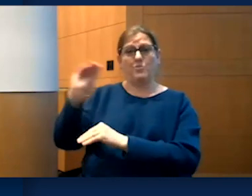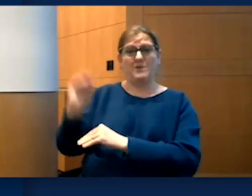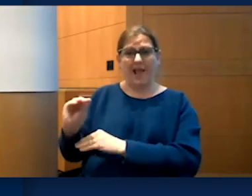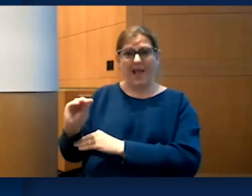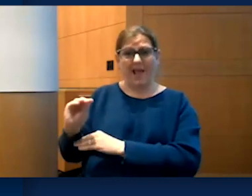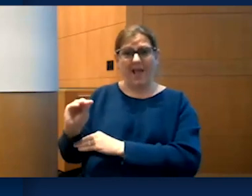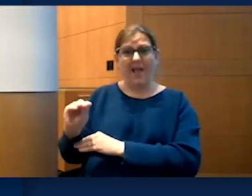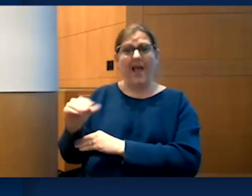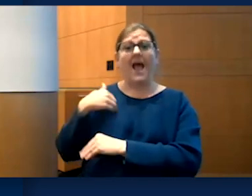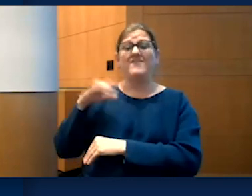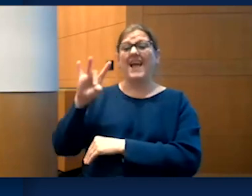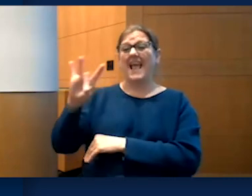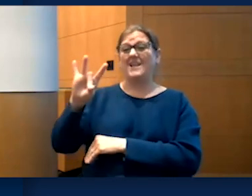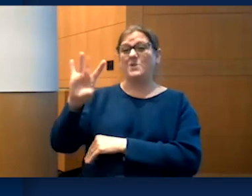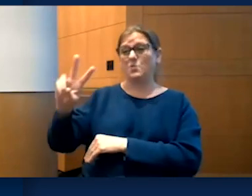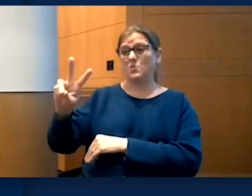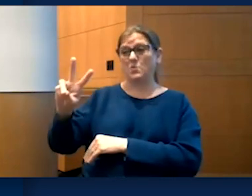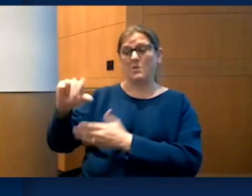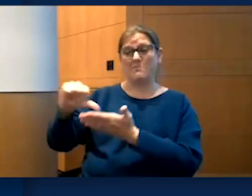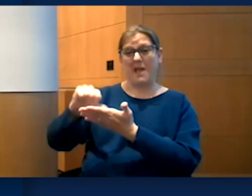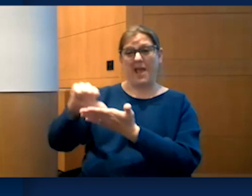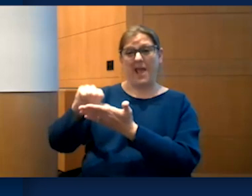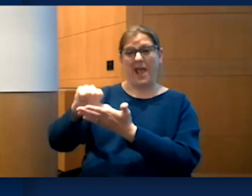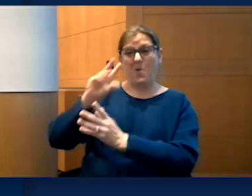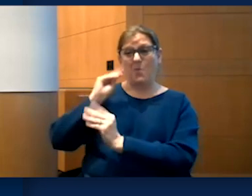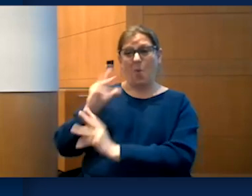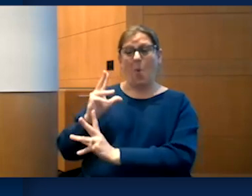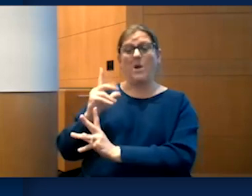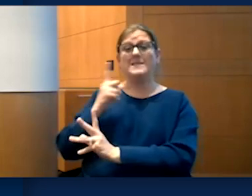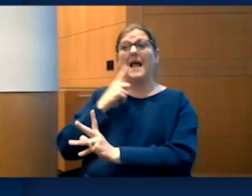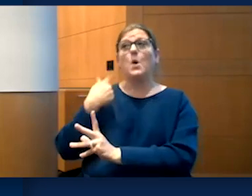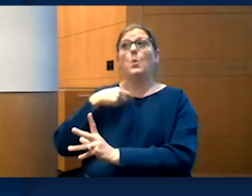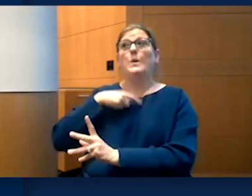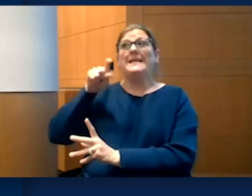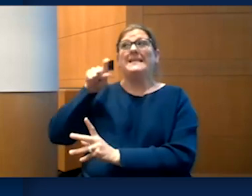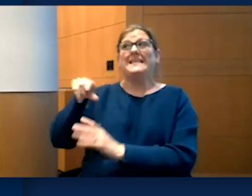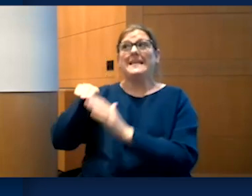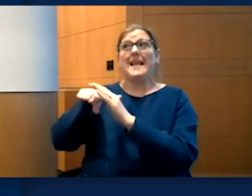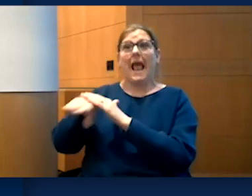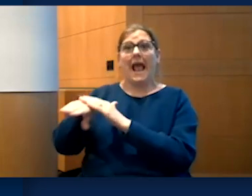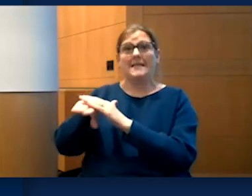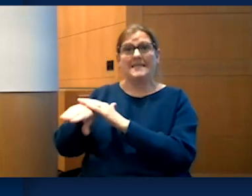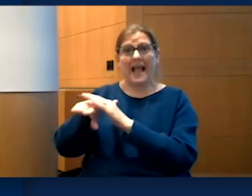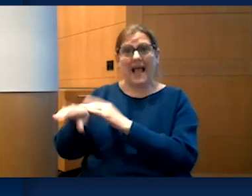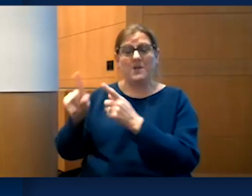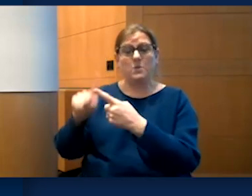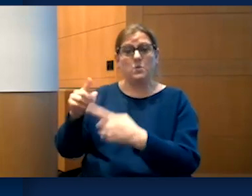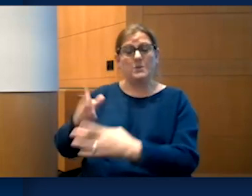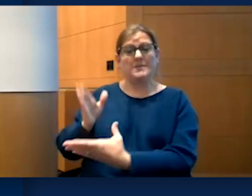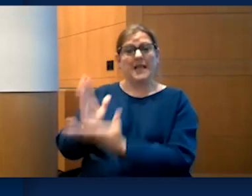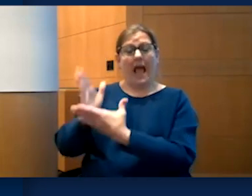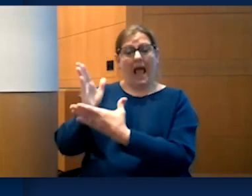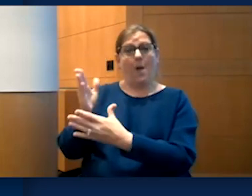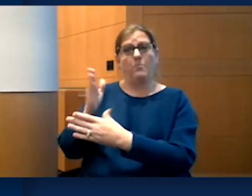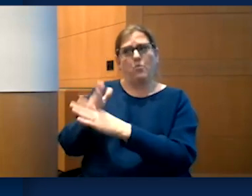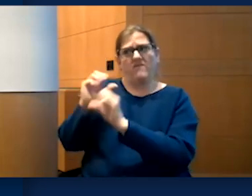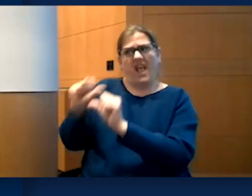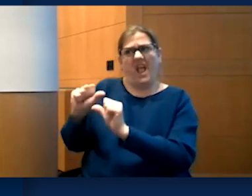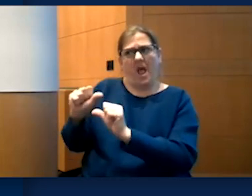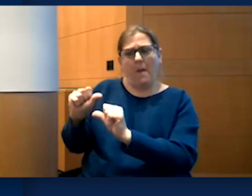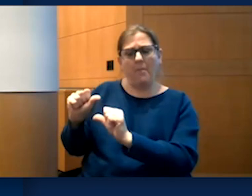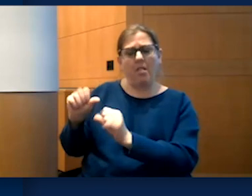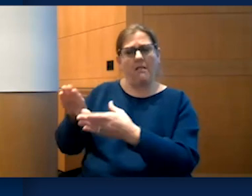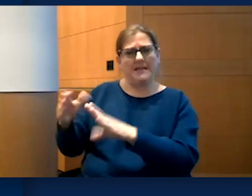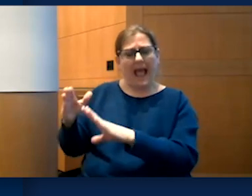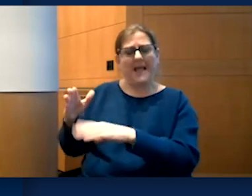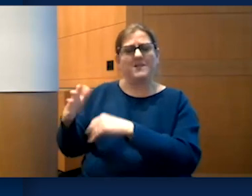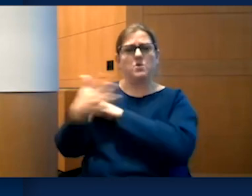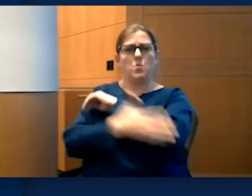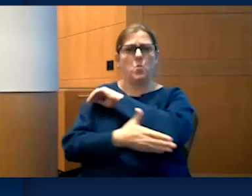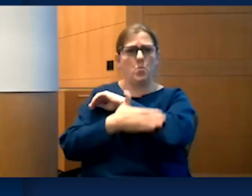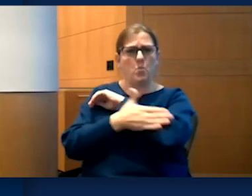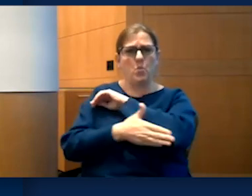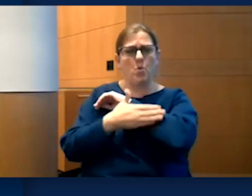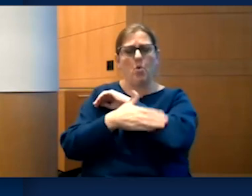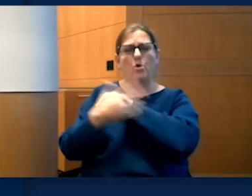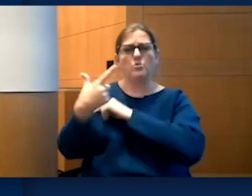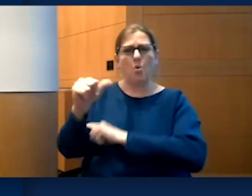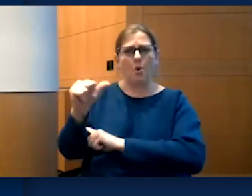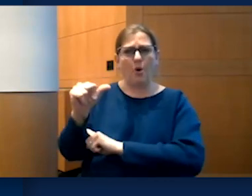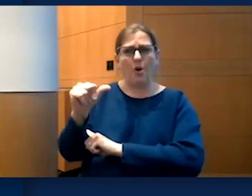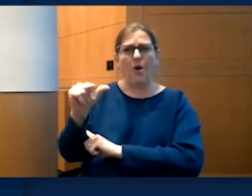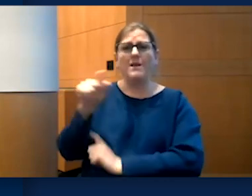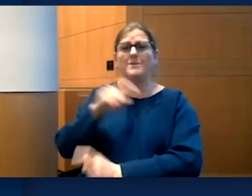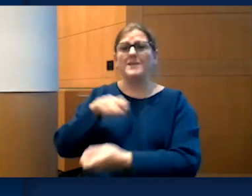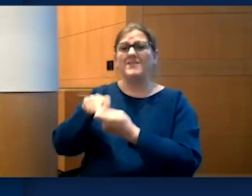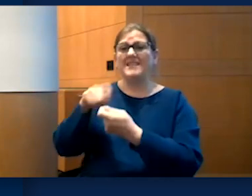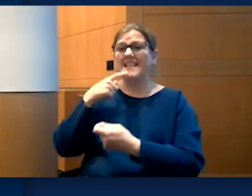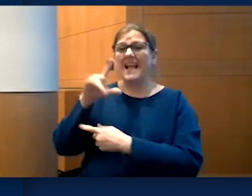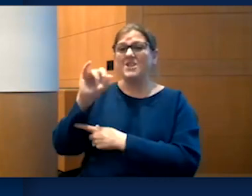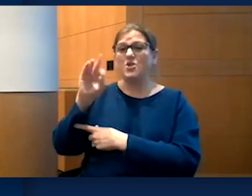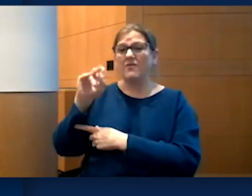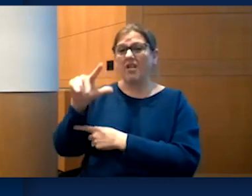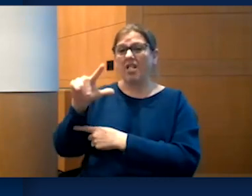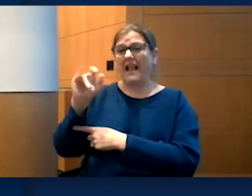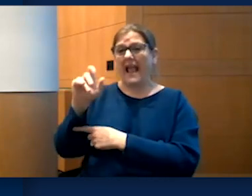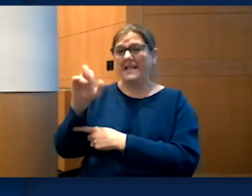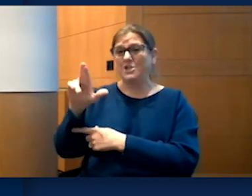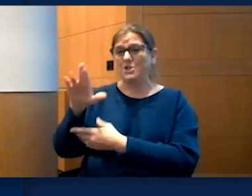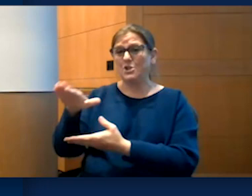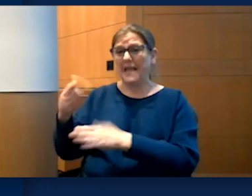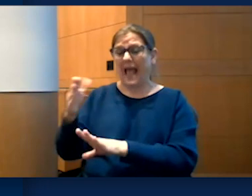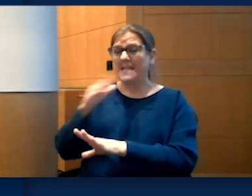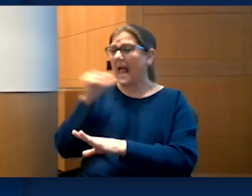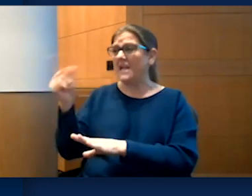What we know about our Black women is that cervical cancer disproportionately kills them. There is an 82-page report that says we need access, ending preventable deaths from cervical cancer in rural Georgia, specifically saying cervical cancer deaths aren't just a tragedy. They reveal systemic exclusion from life-saving healthcare information.